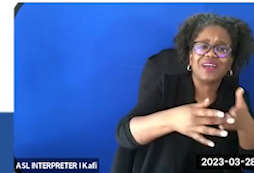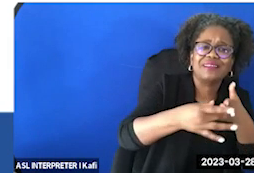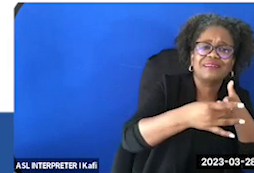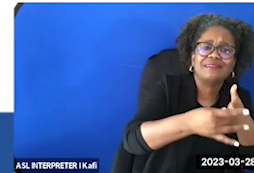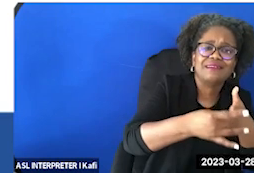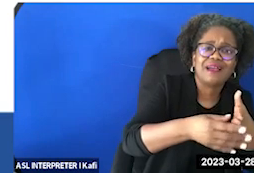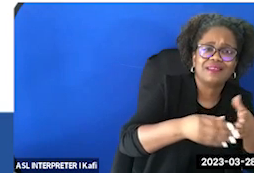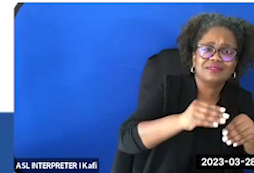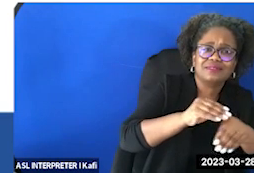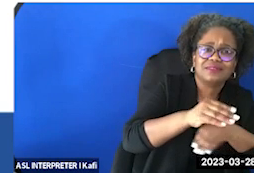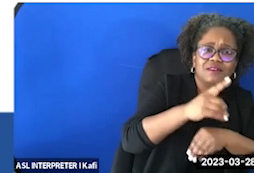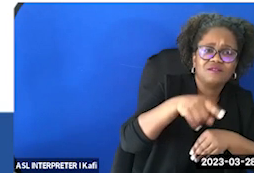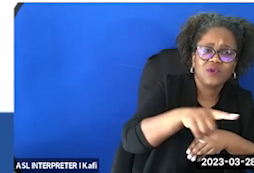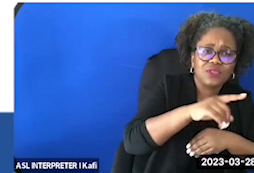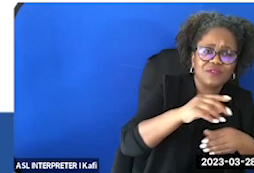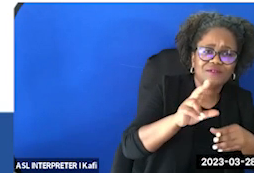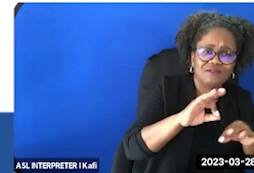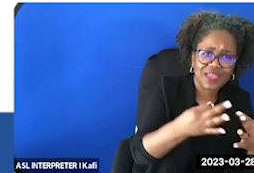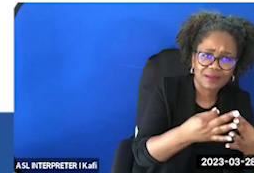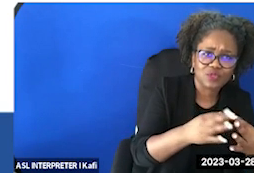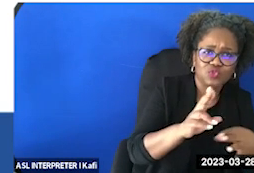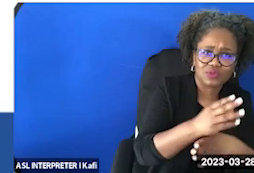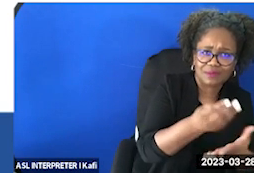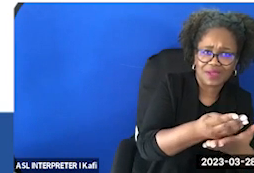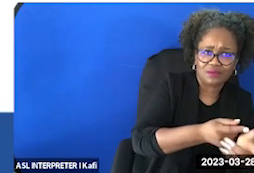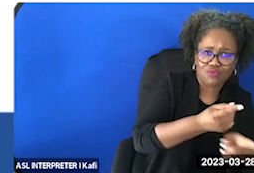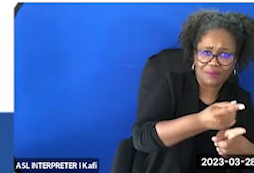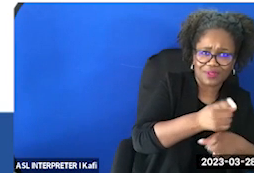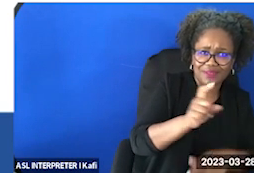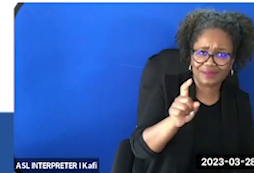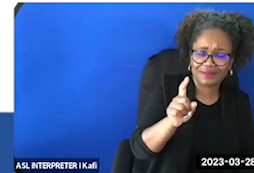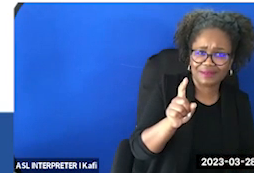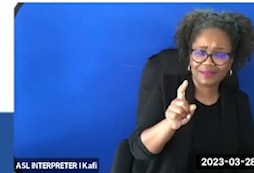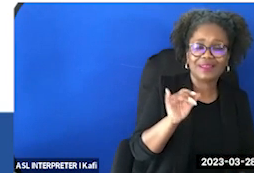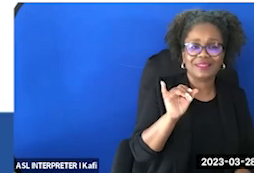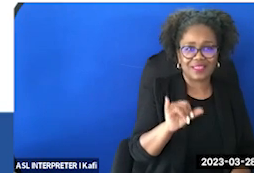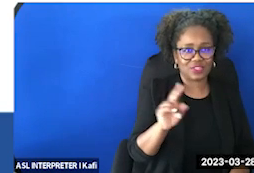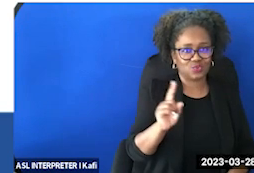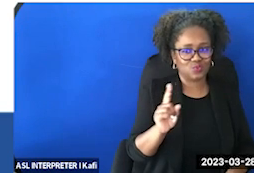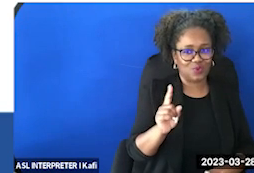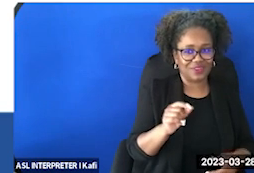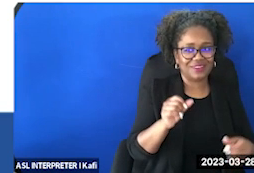Debbie Stine, Science & Technology Policy Academy: you know. So they. And this is where science and technical advice can, you know, play a role